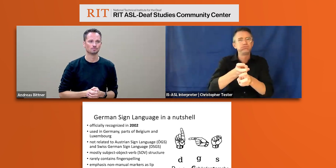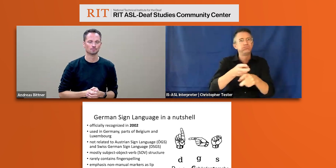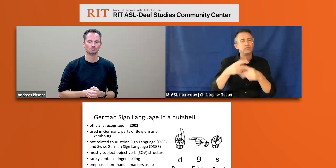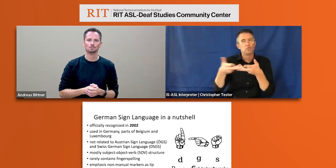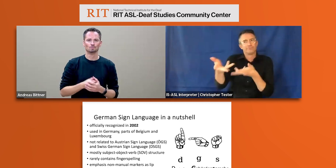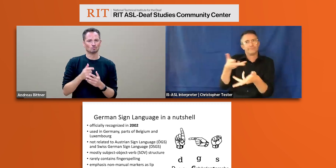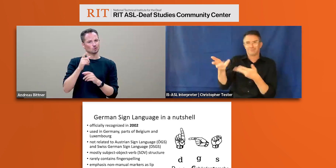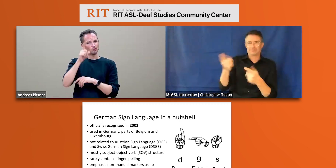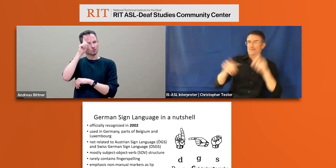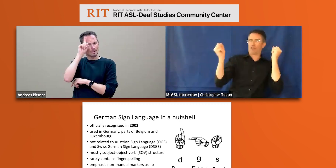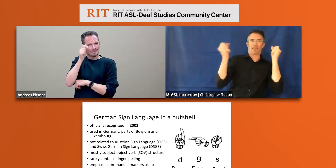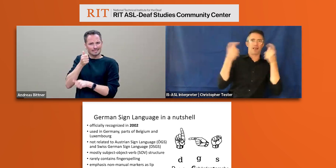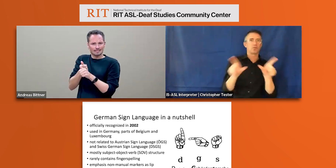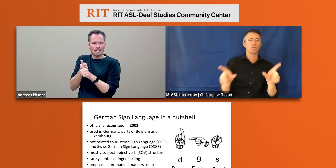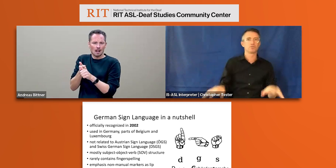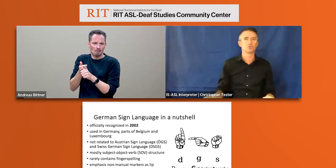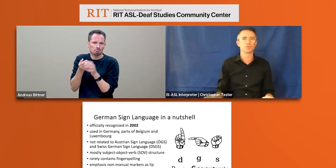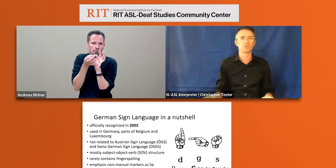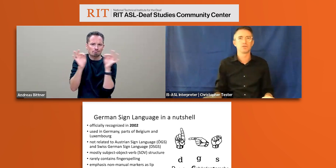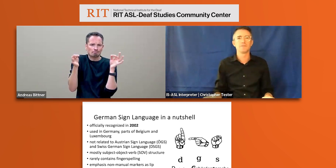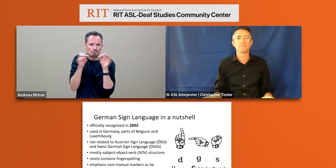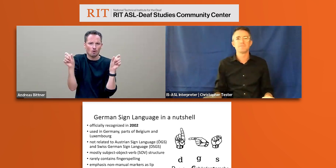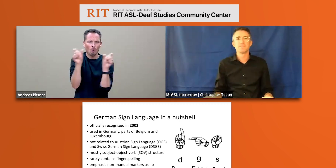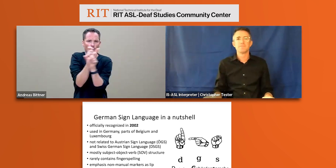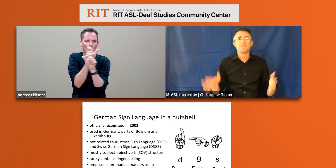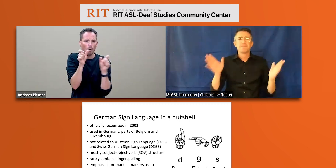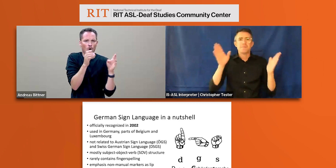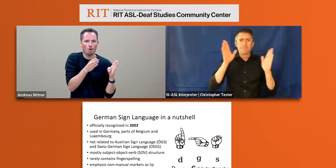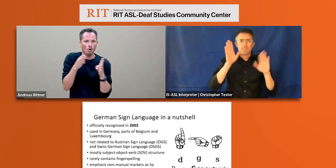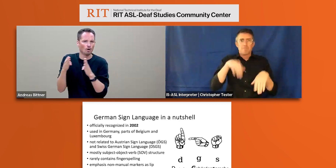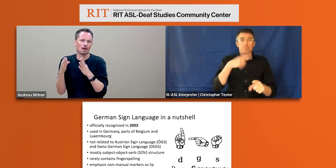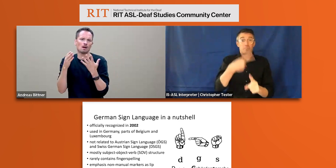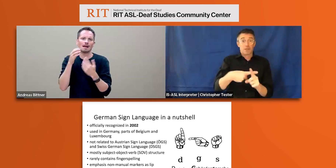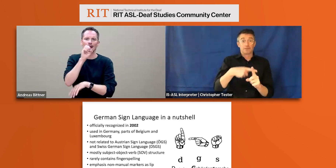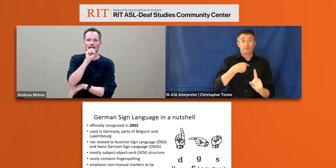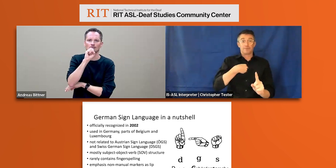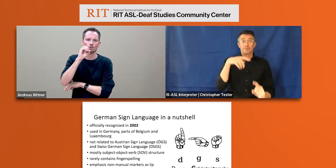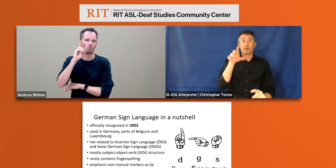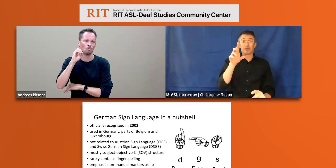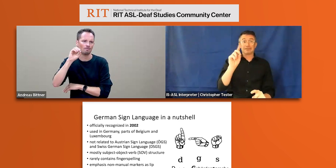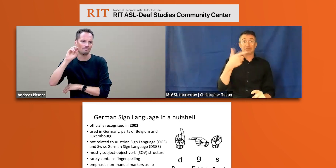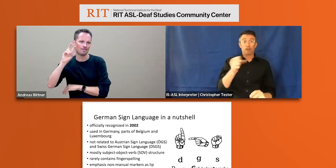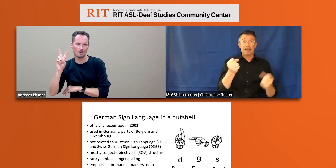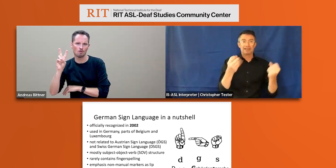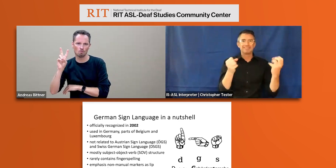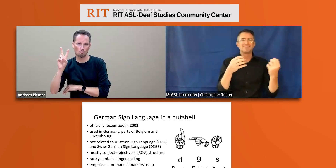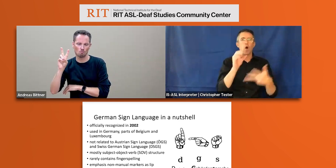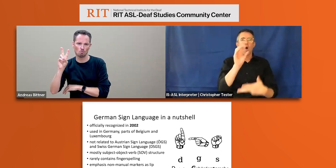It's very difficult to communicate in sign language between a German individual and an Austrian individual.